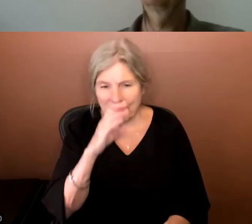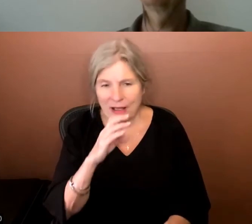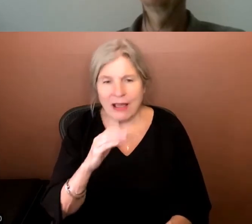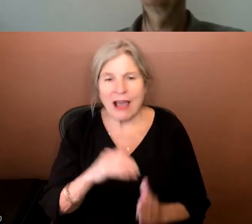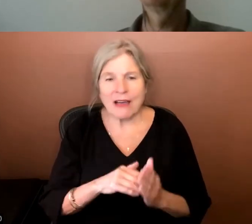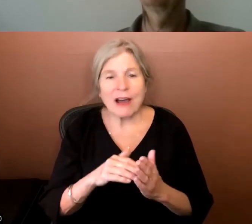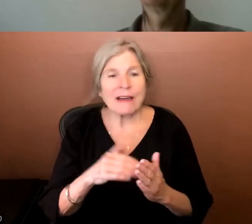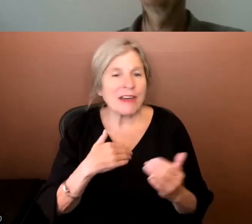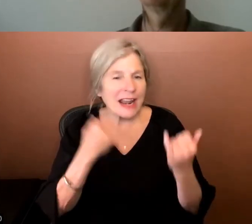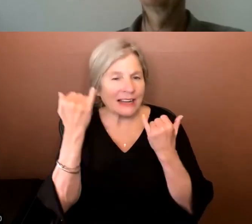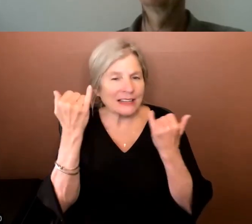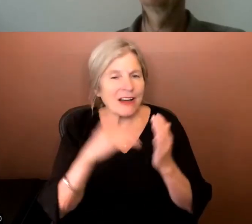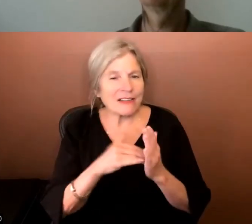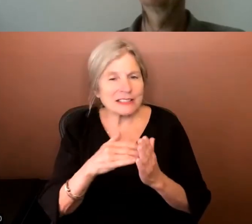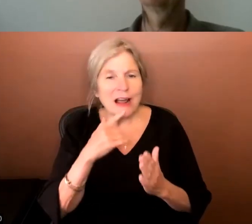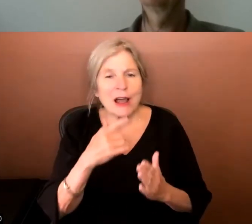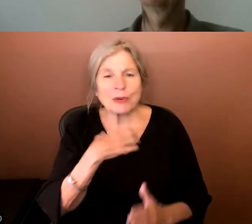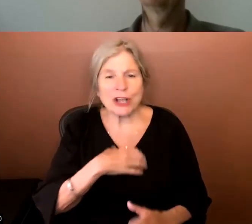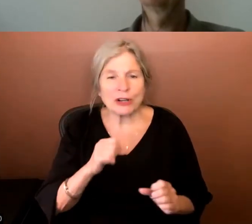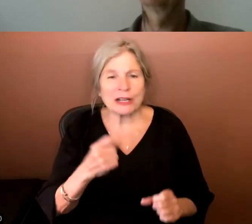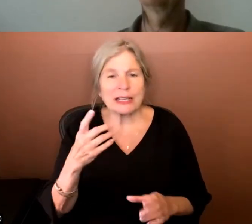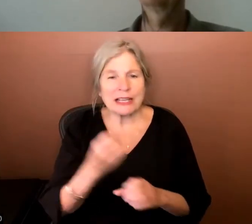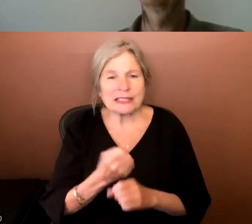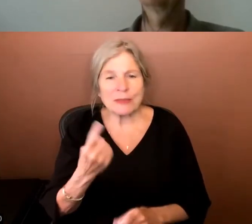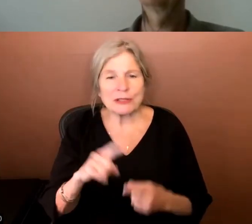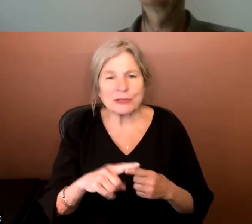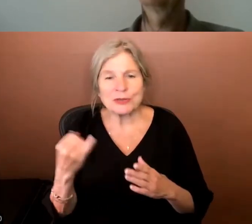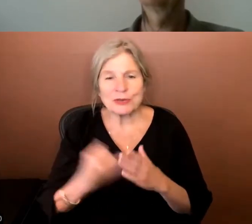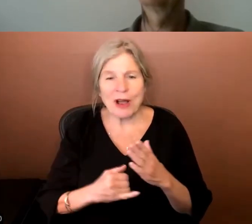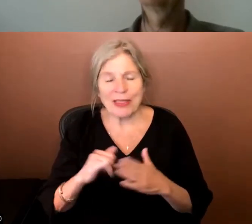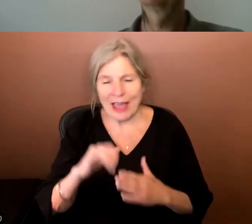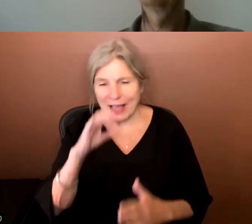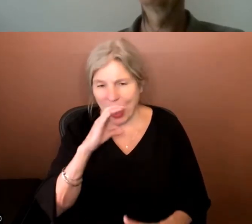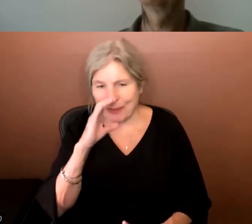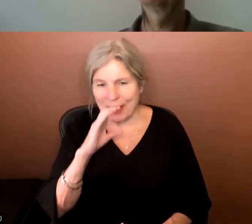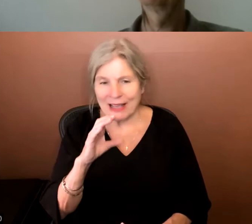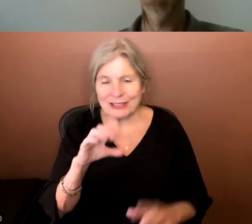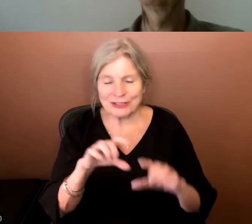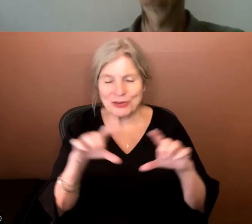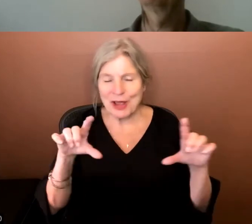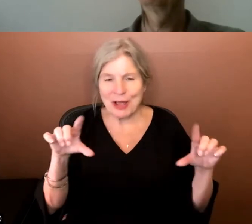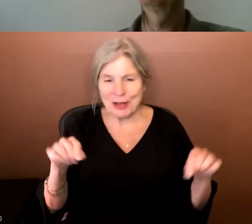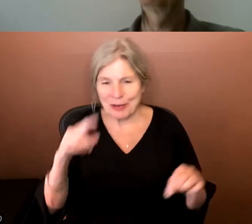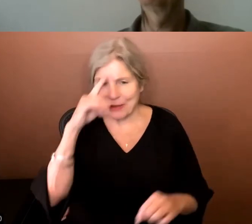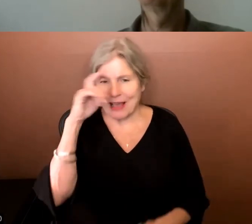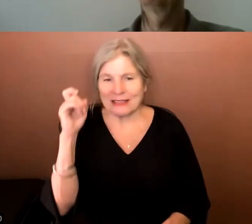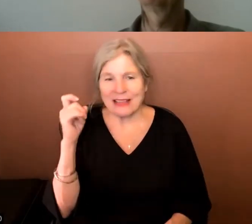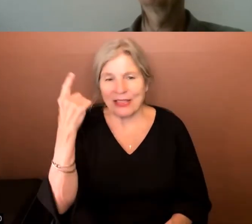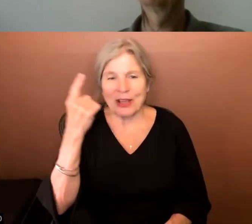I've said I wish I could get somebody to draw that comic strip. I think it would work really well.